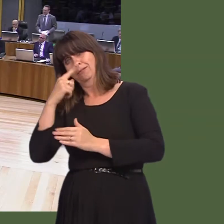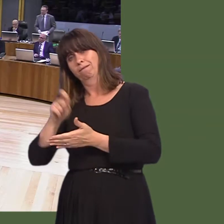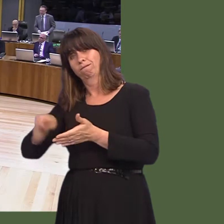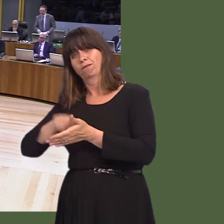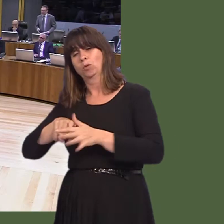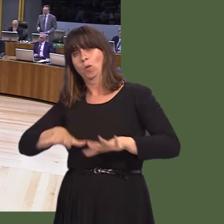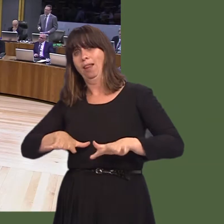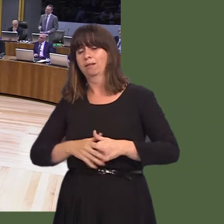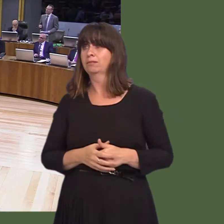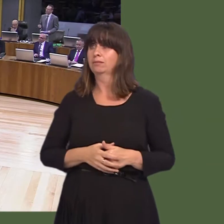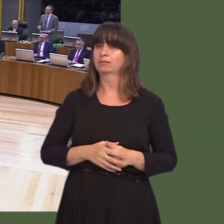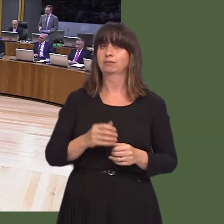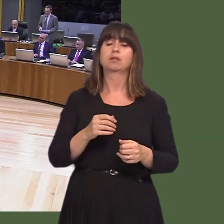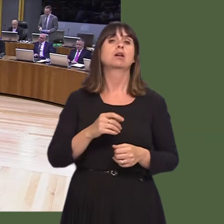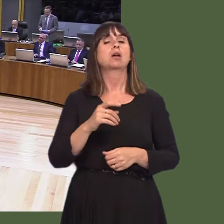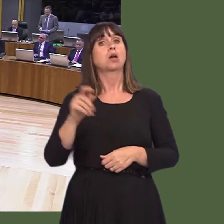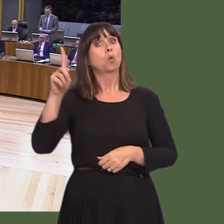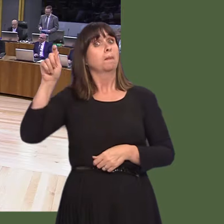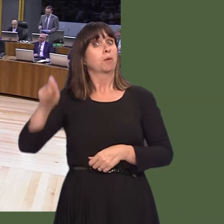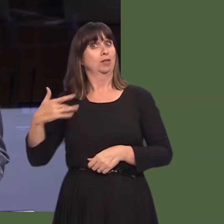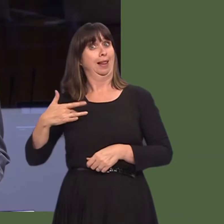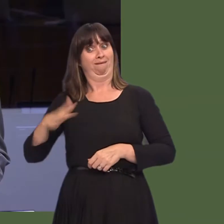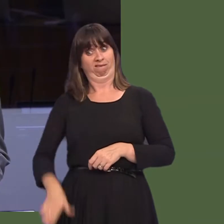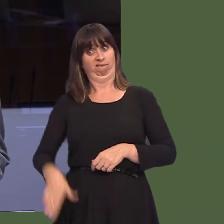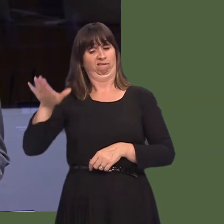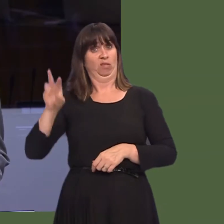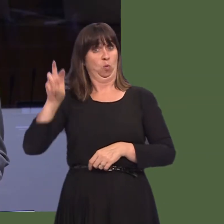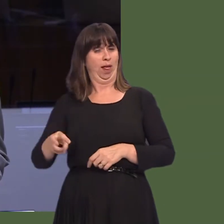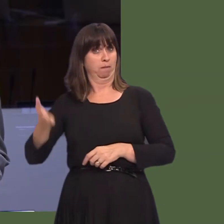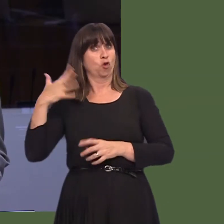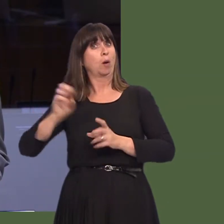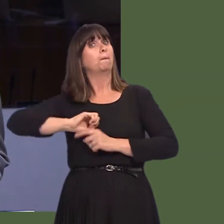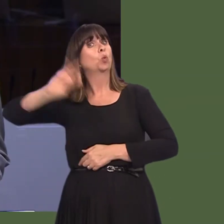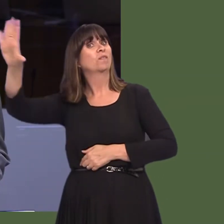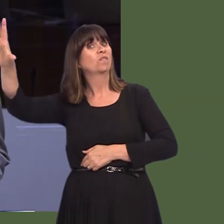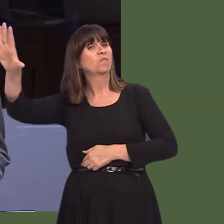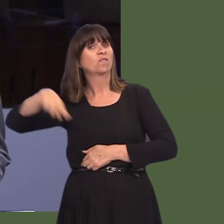I've been contacted by a former constituent who's written to me to say that he feels disenfranchised